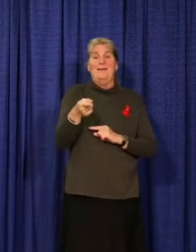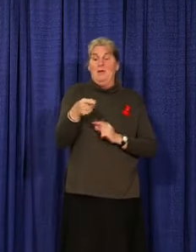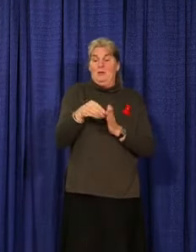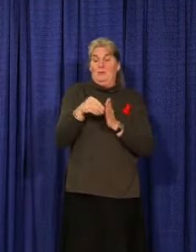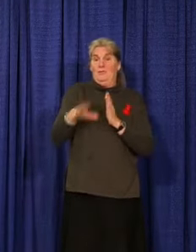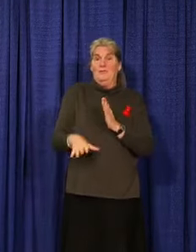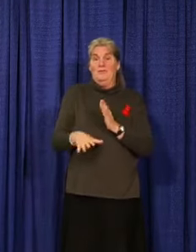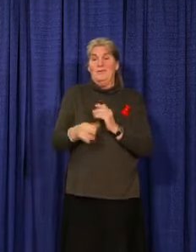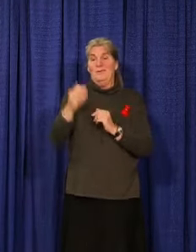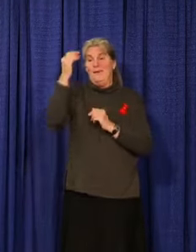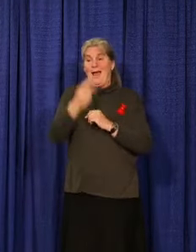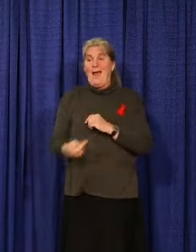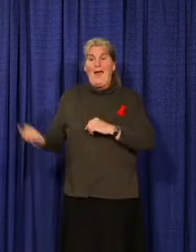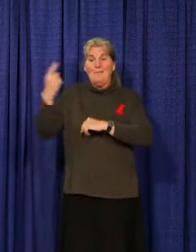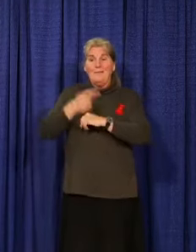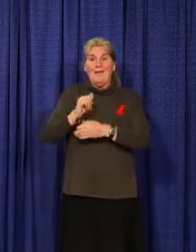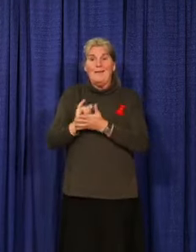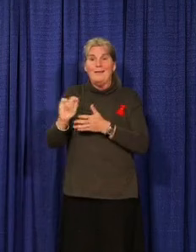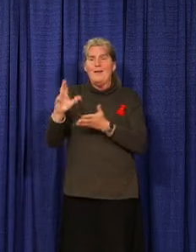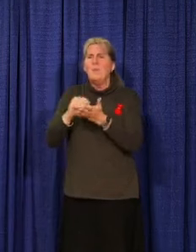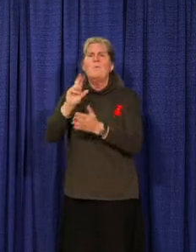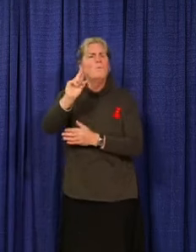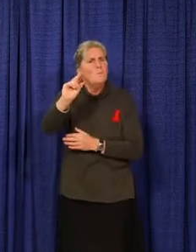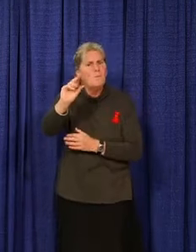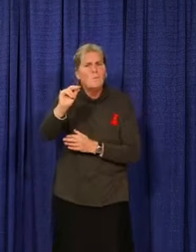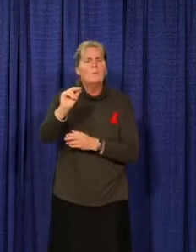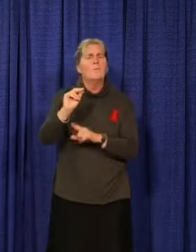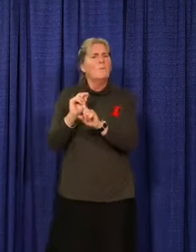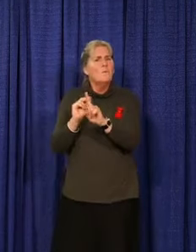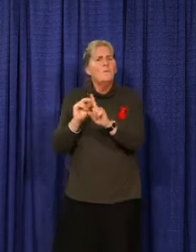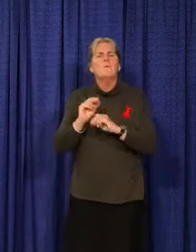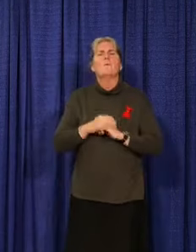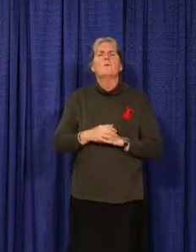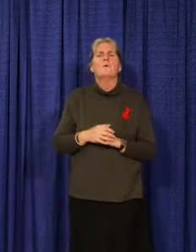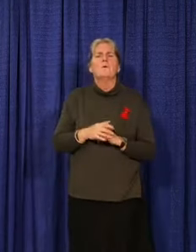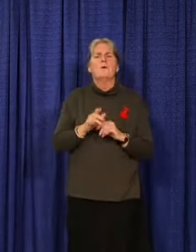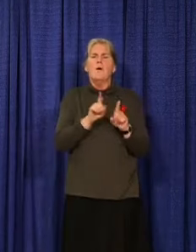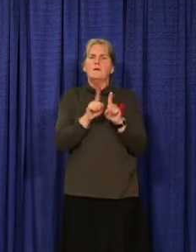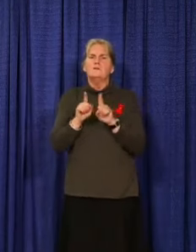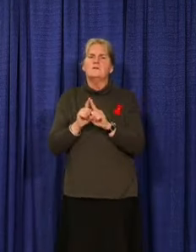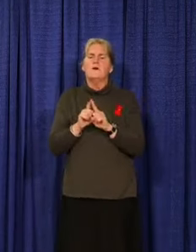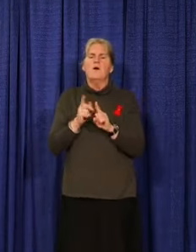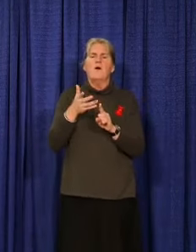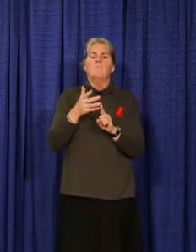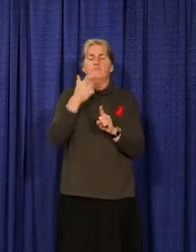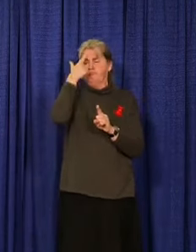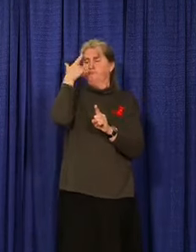students will only be learning half of the time, and it does not mean that students will be